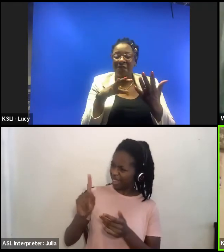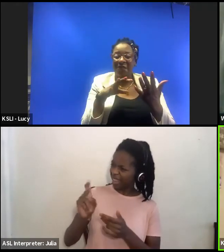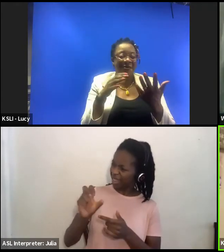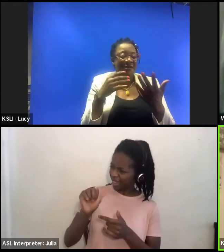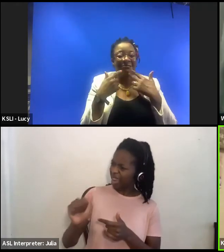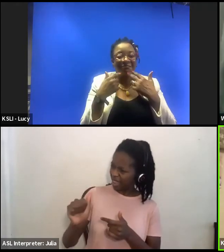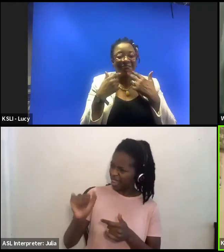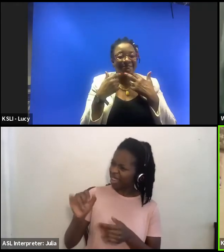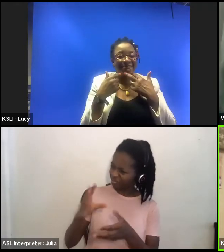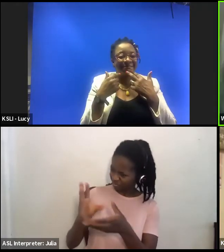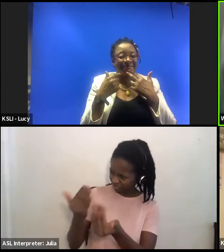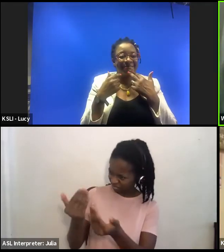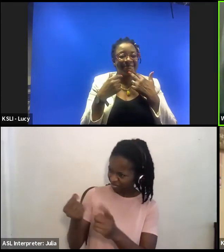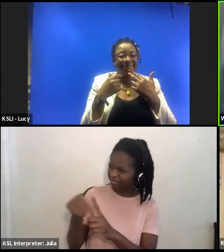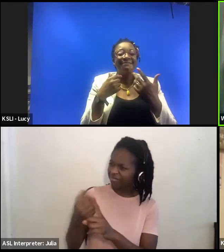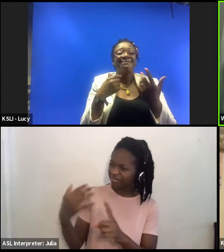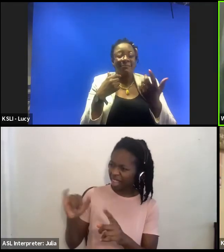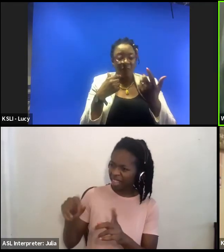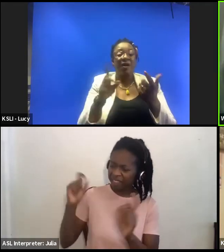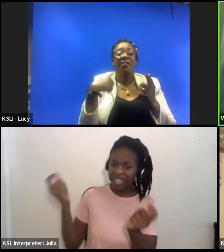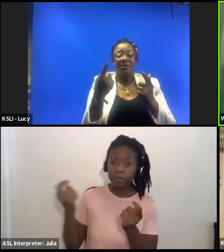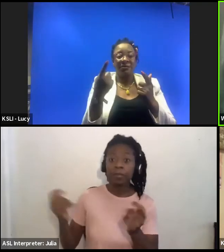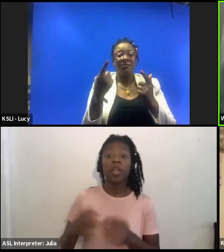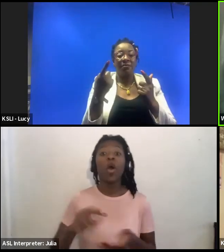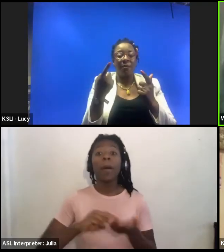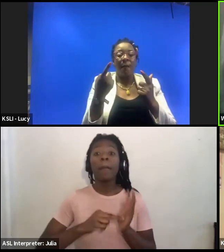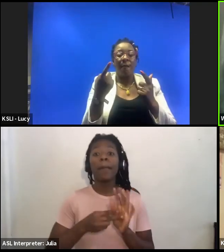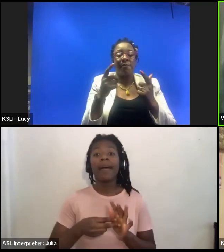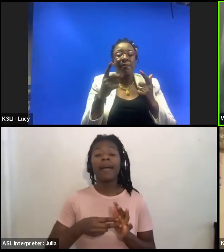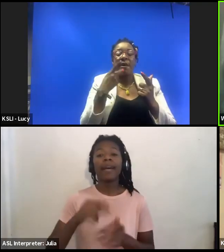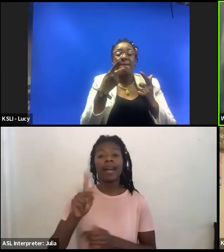No, I meant the Kampala International Theater Festival. Thank you.